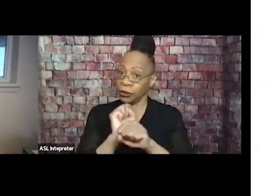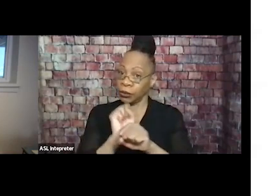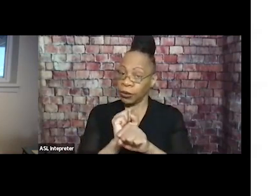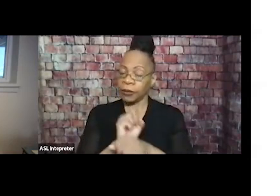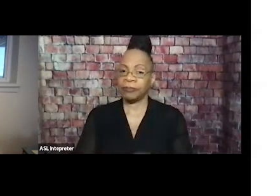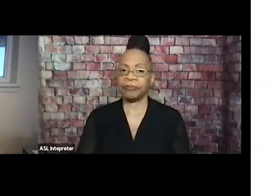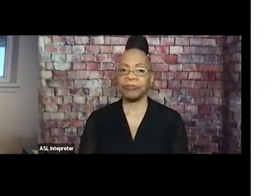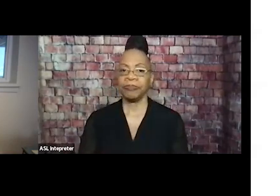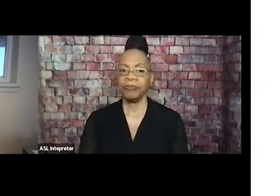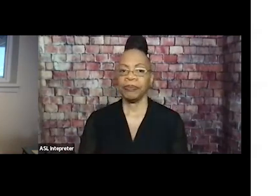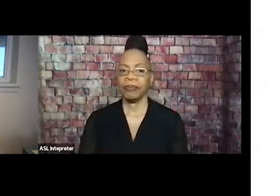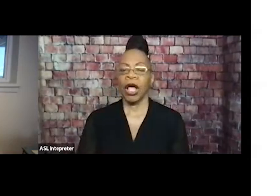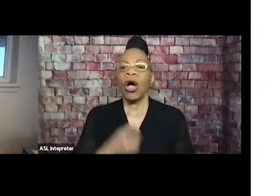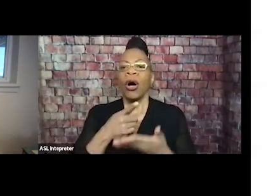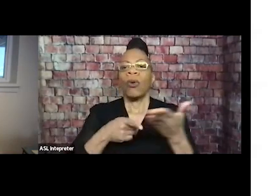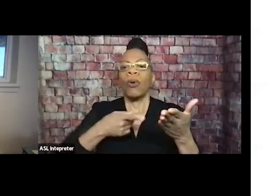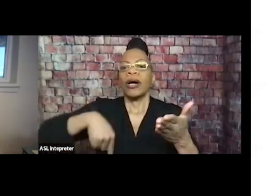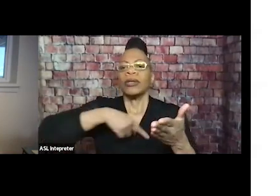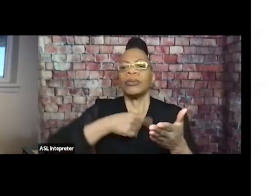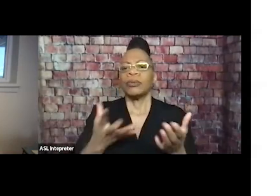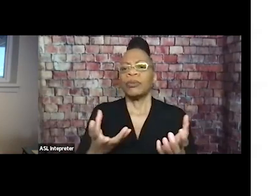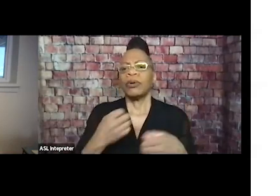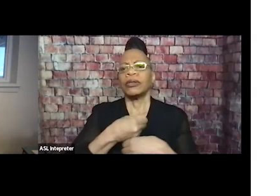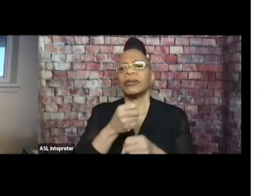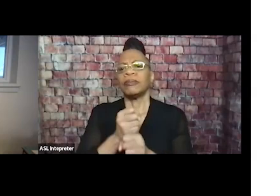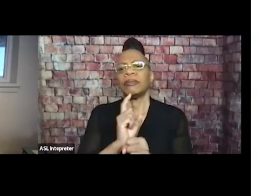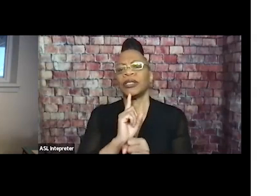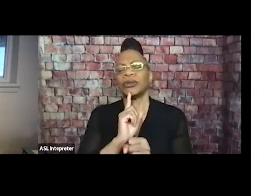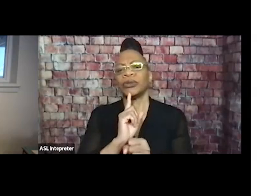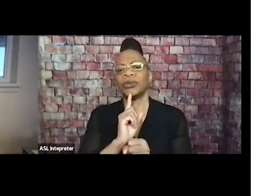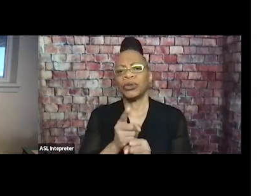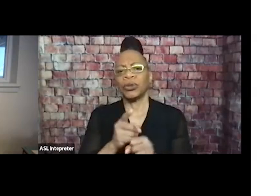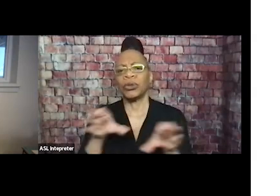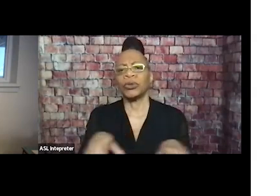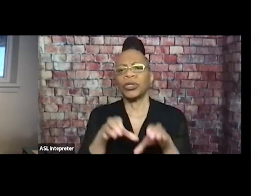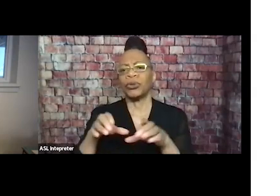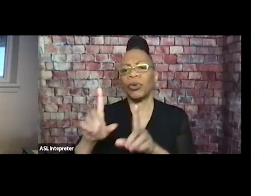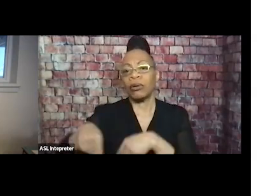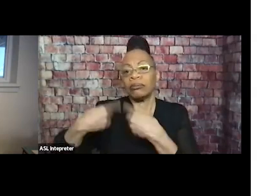So another thing, we really wanna make sure that what we are doing when we are writing our medical summary report